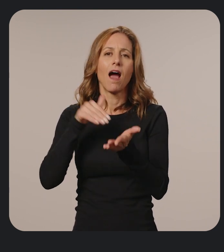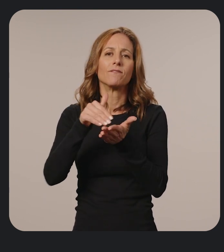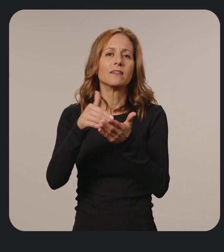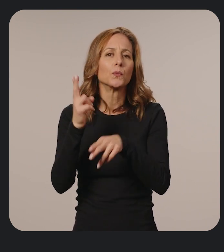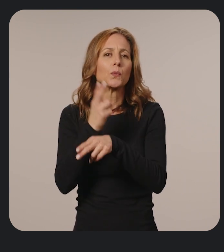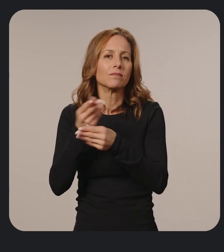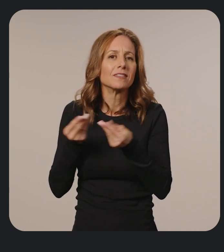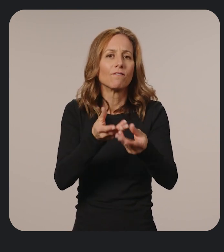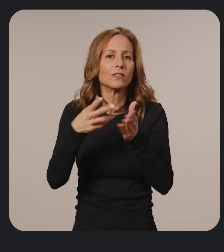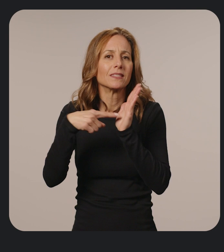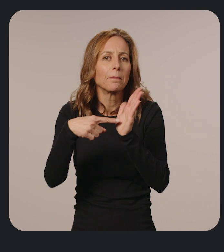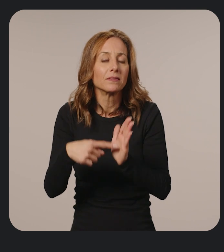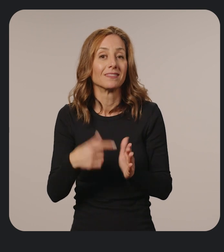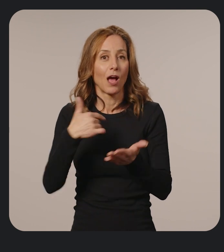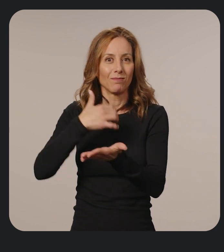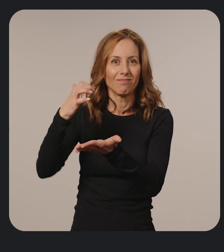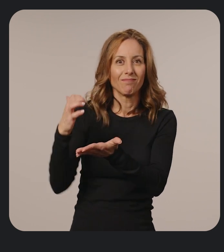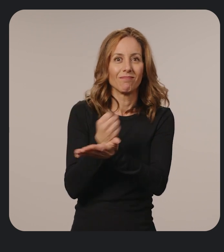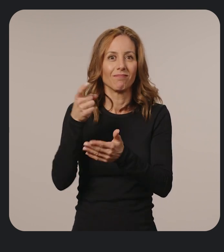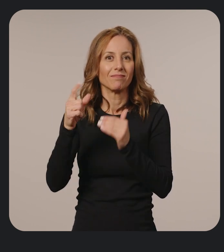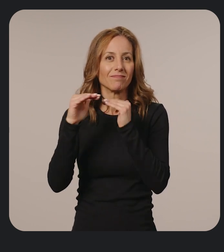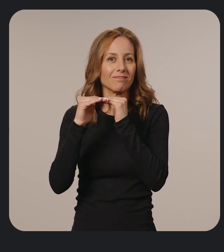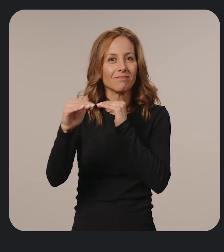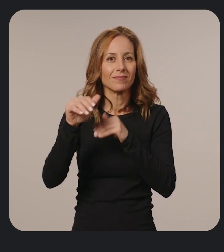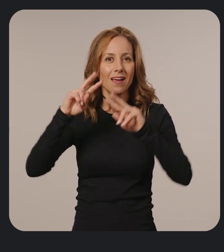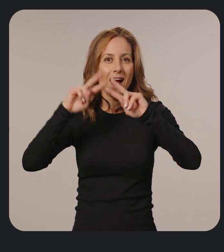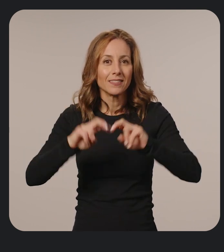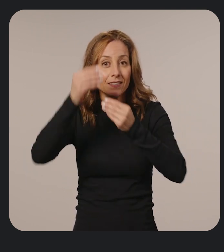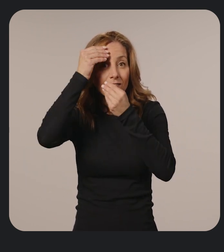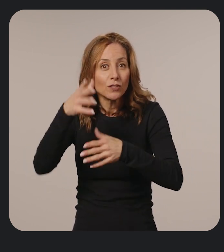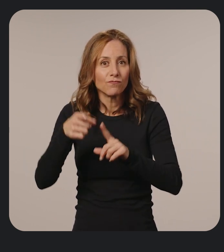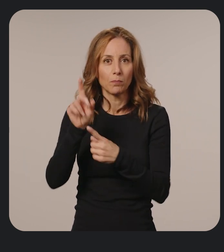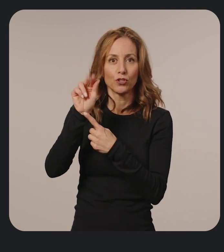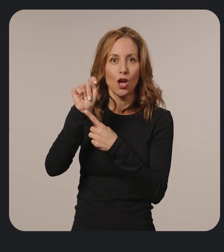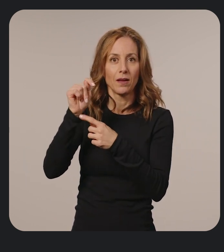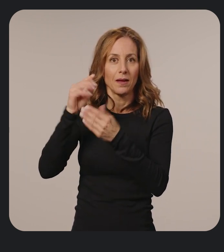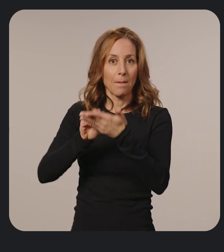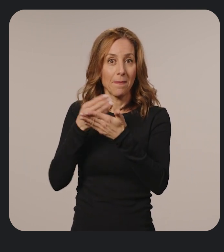Next up is fonts, often used to deliver symbols. We now leverage the static analysis information